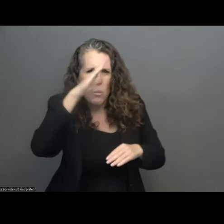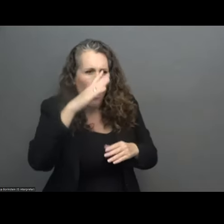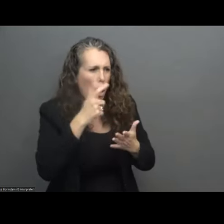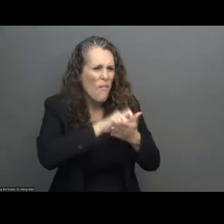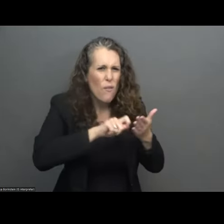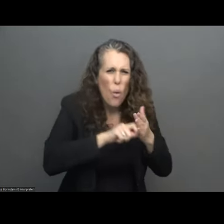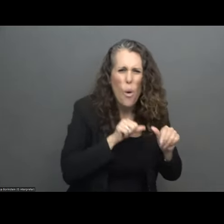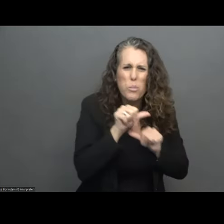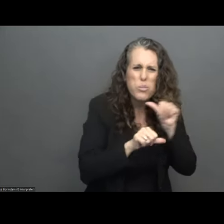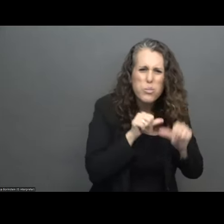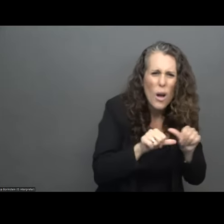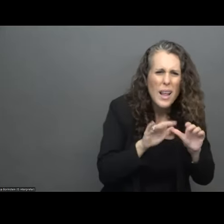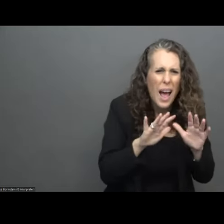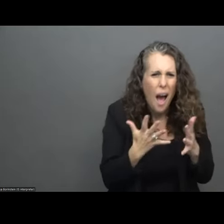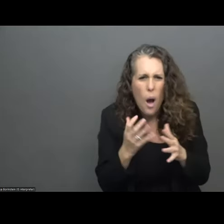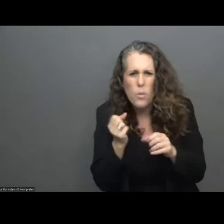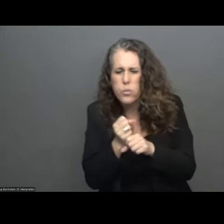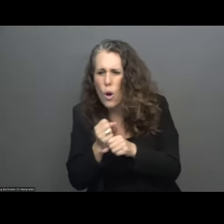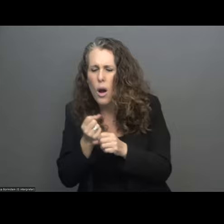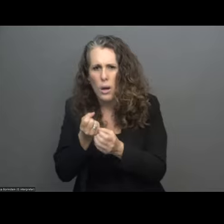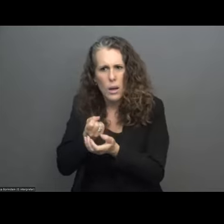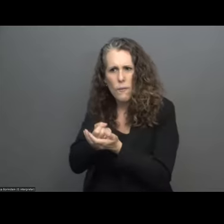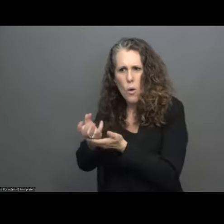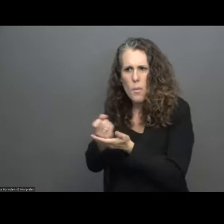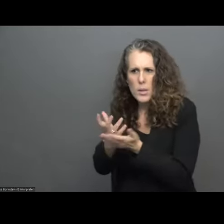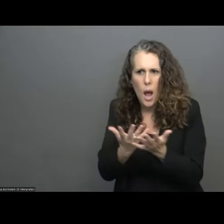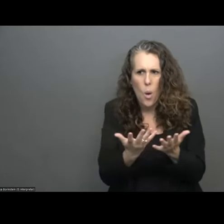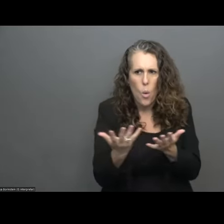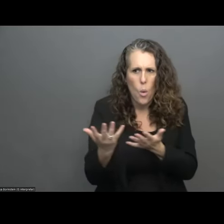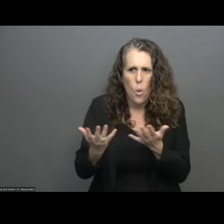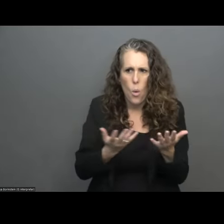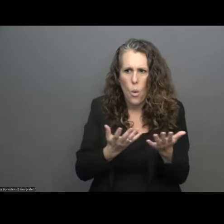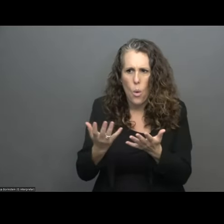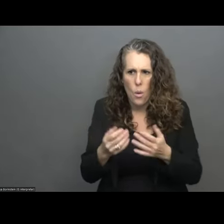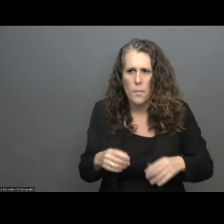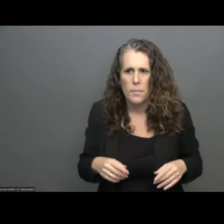10:26:56 was there a number two it held in hell, the deaf people to understand even how